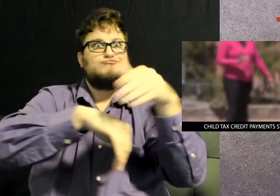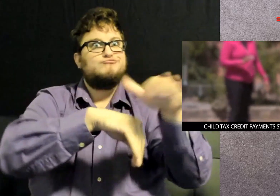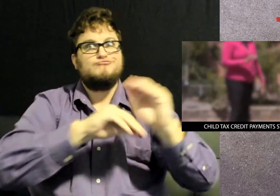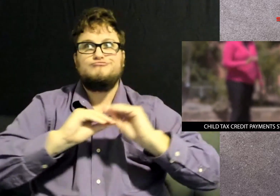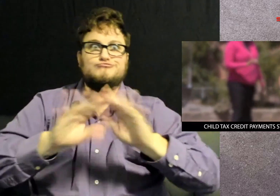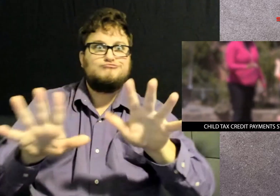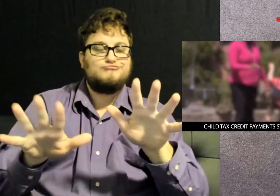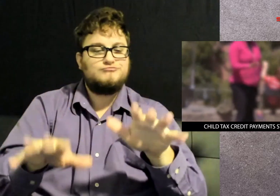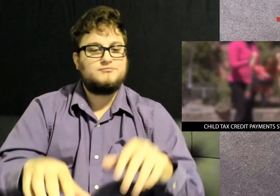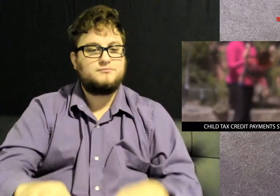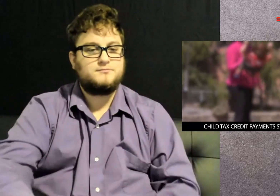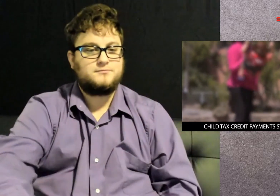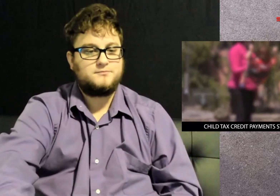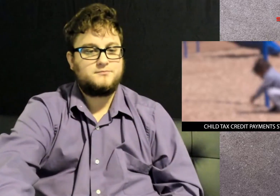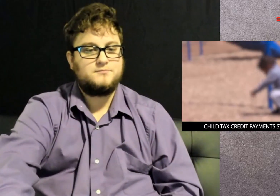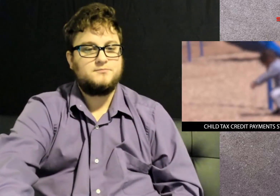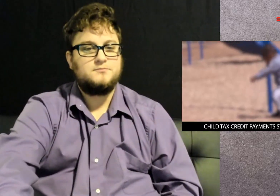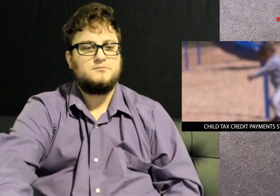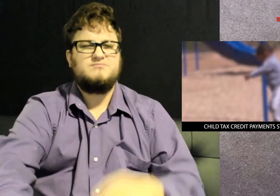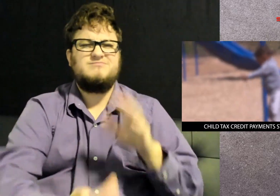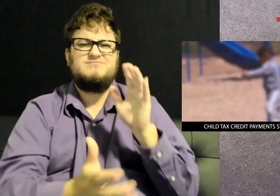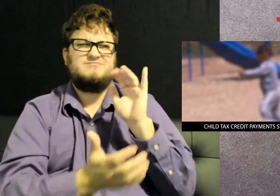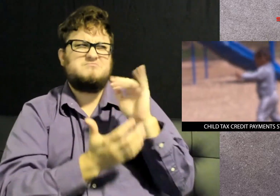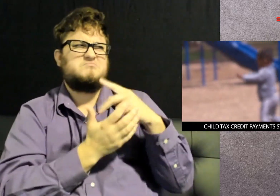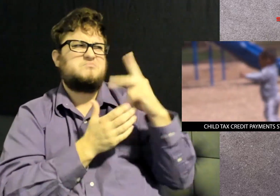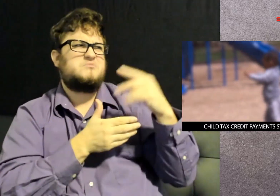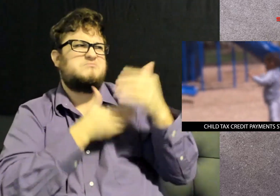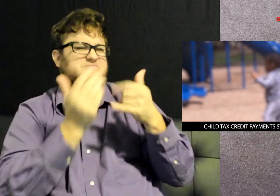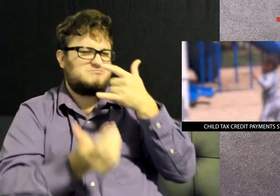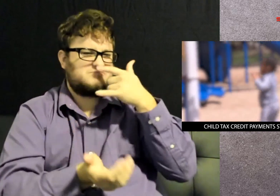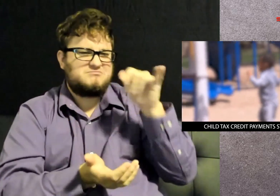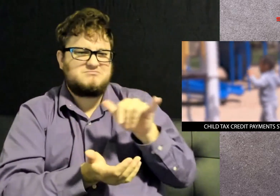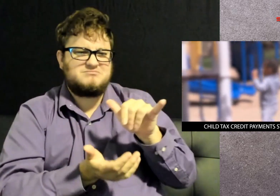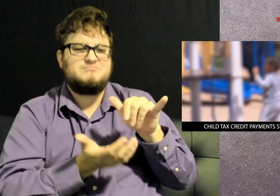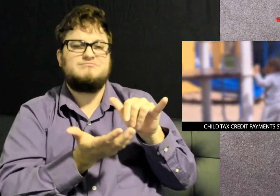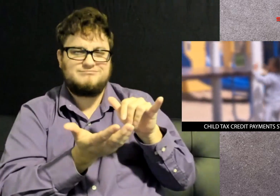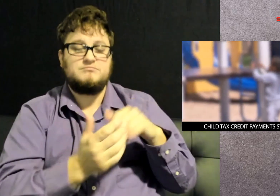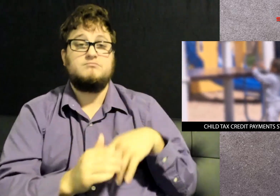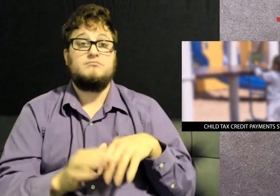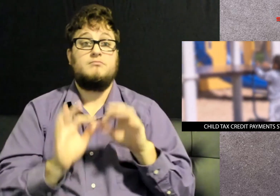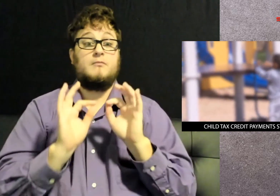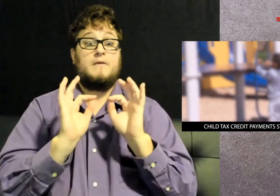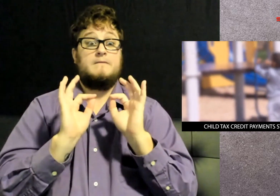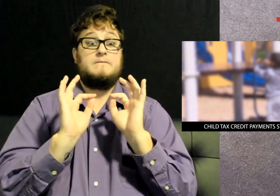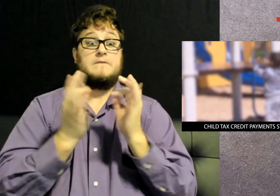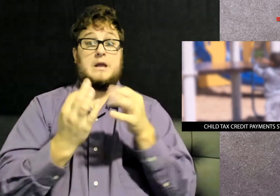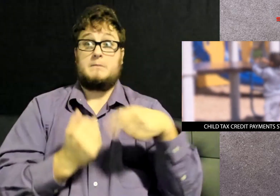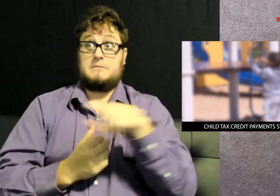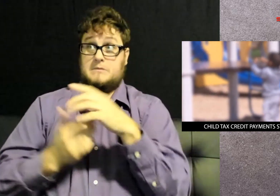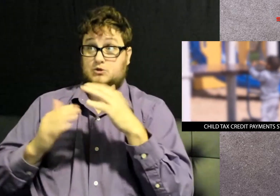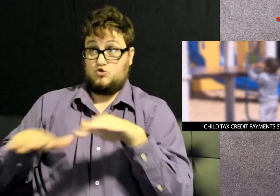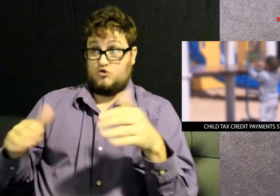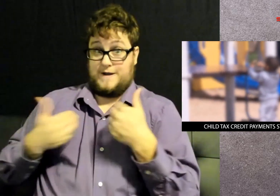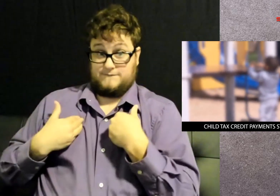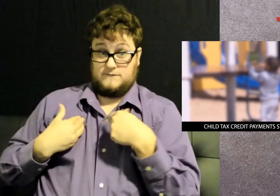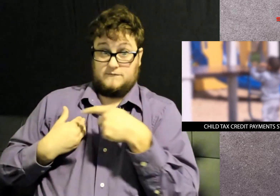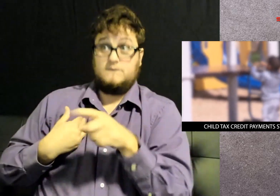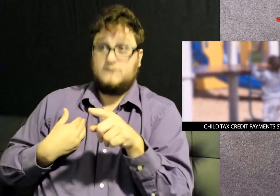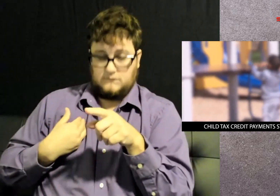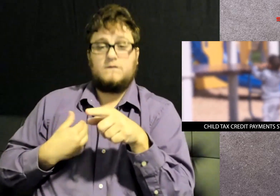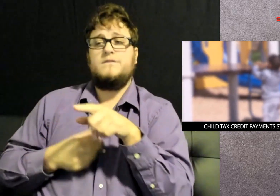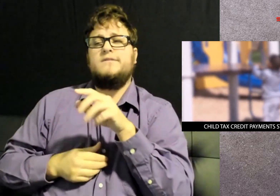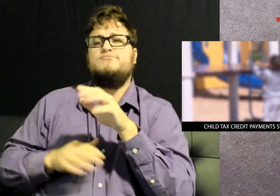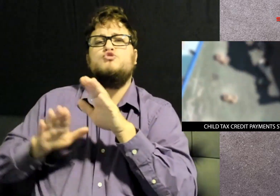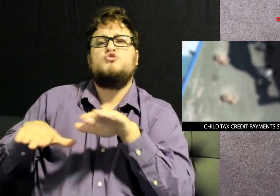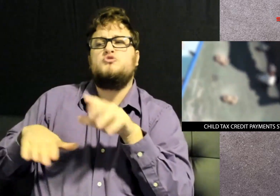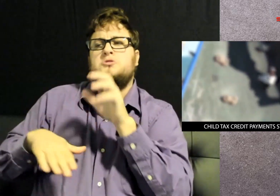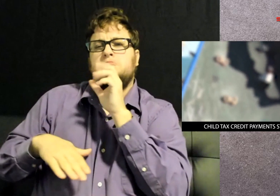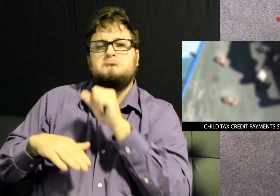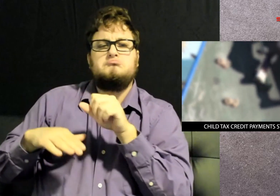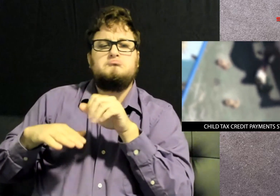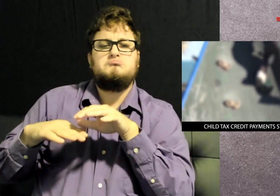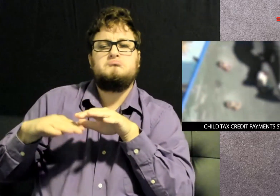rolling out this week the program works like this